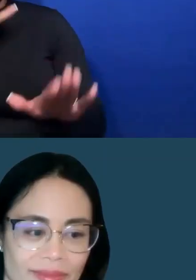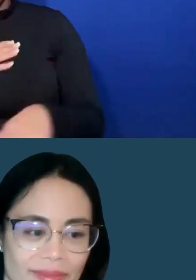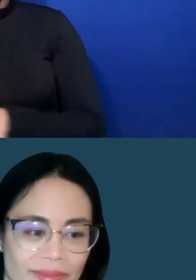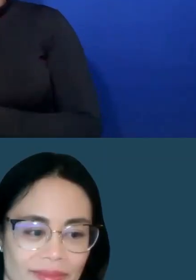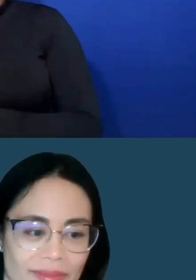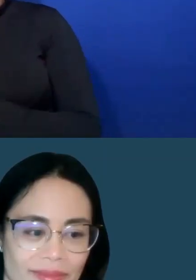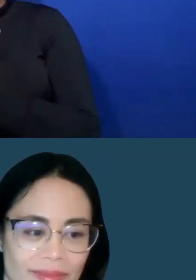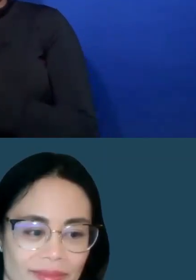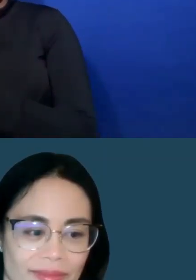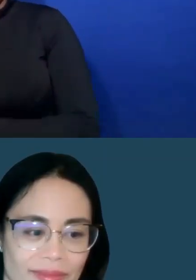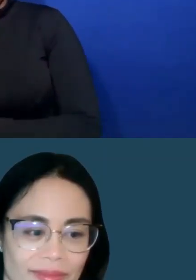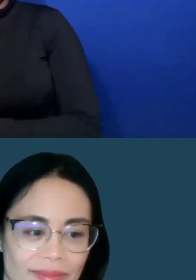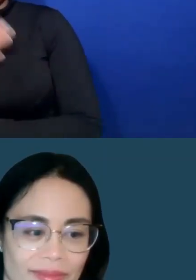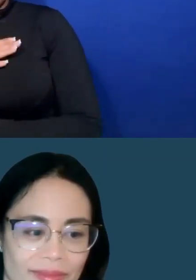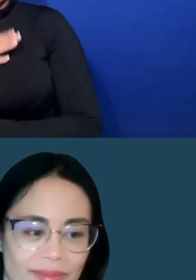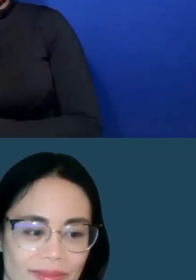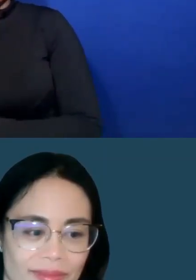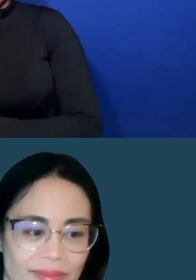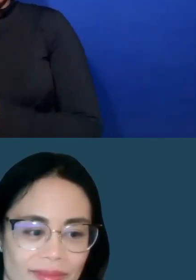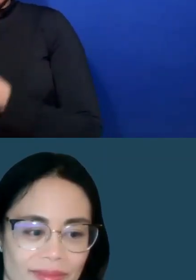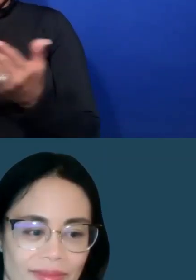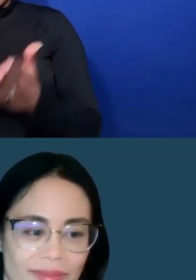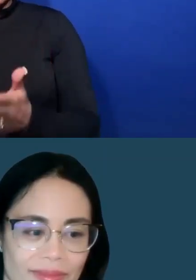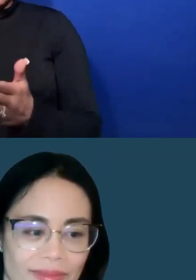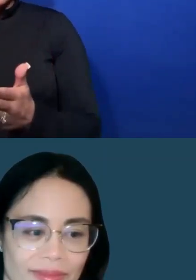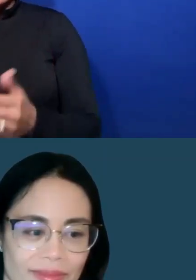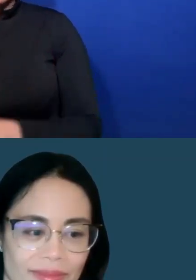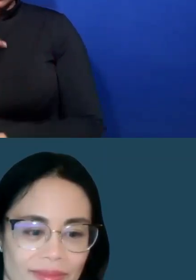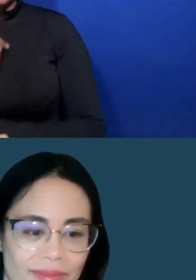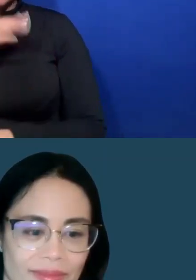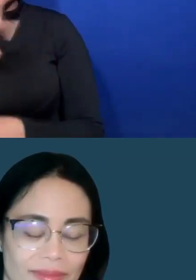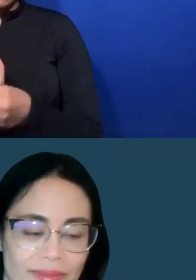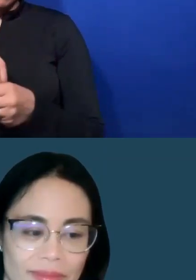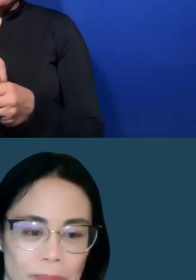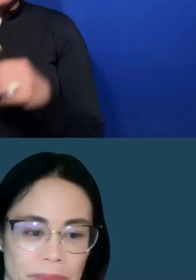So we I mean, I'm pretty much involved in this in all of this topic.